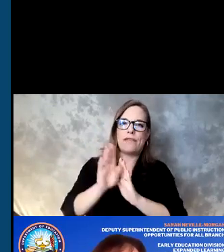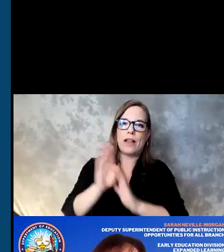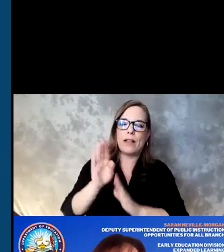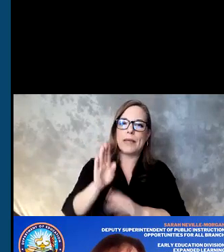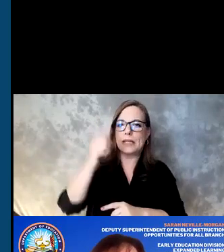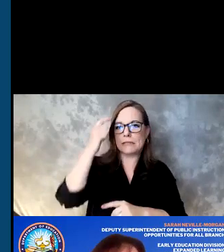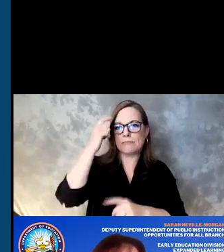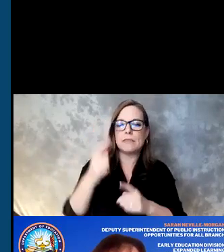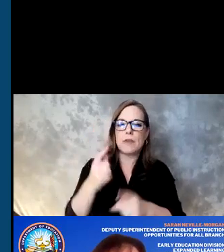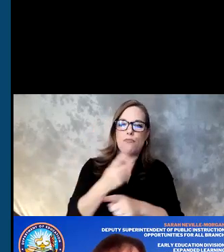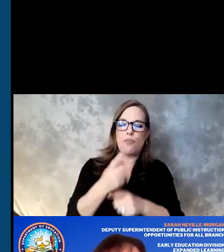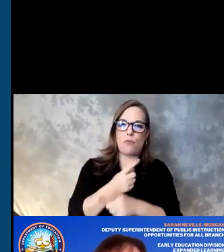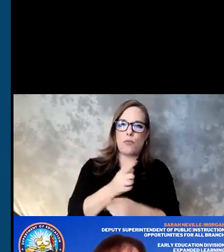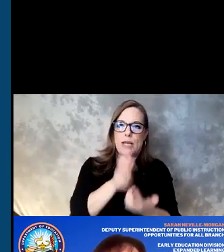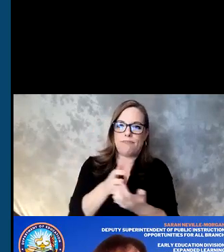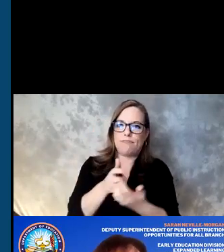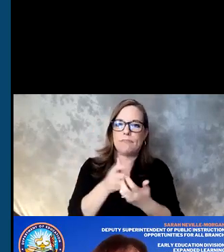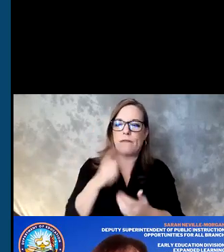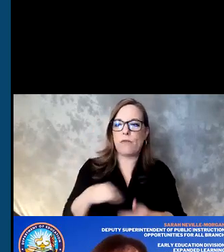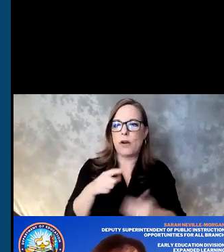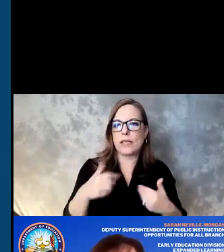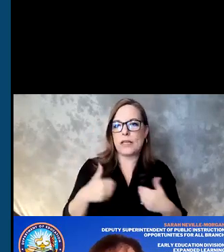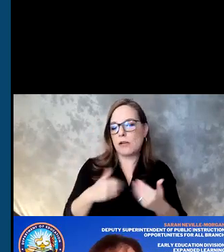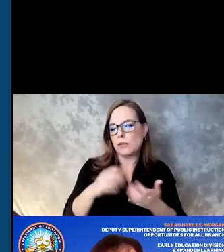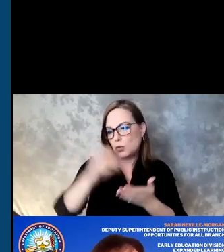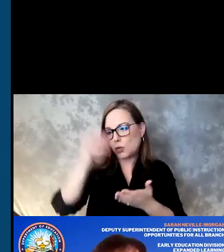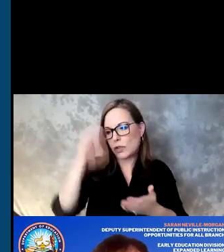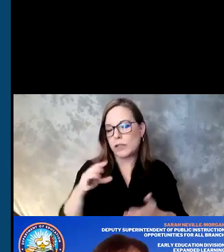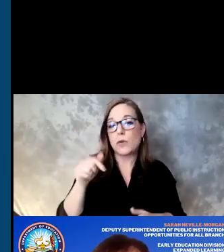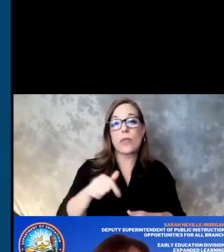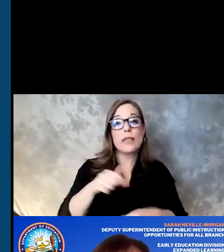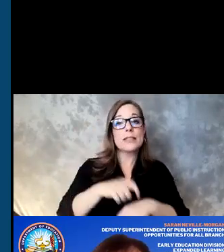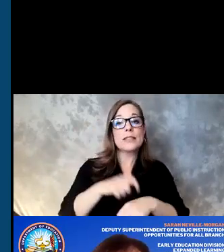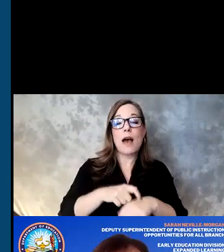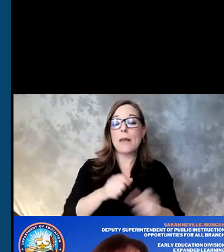young students. So in spending this time focused on strengthening that PreK to Third grade